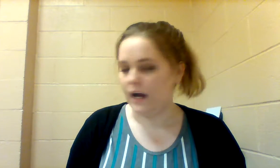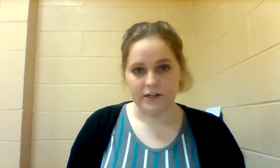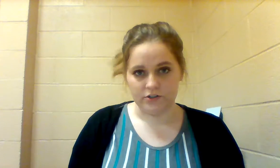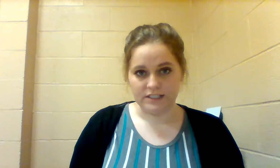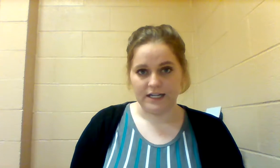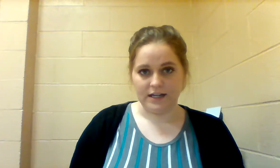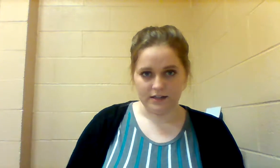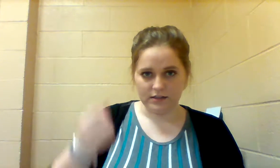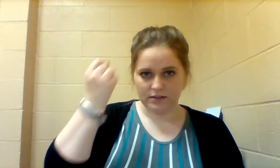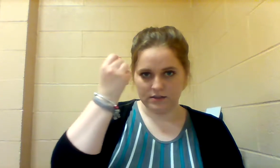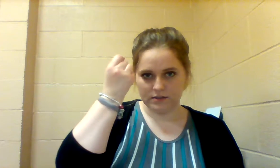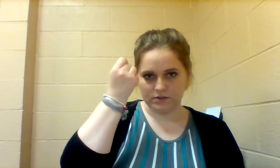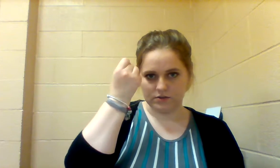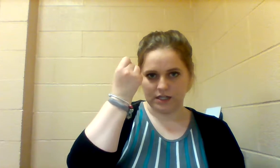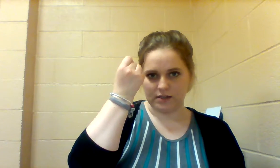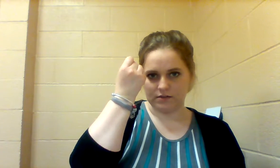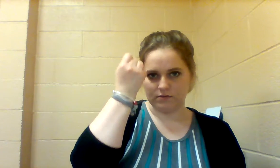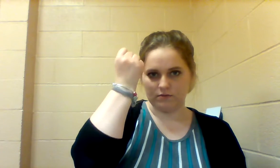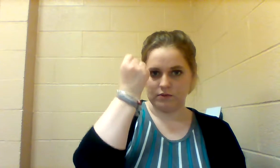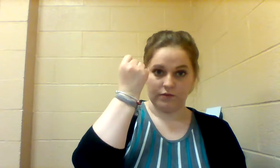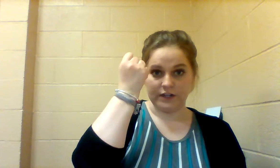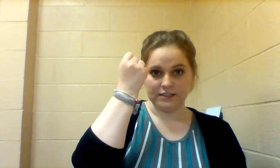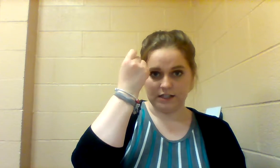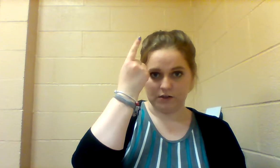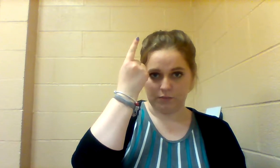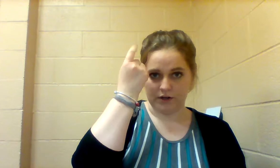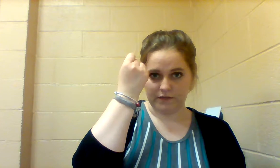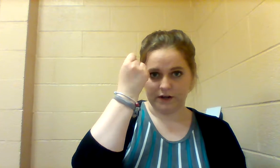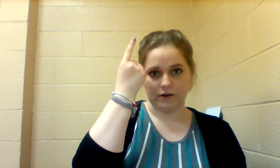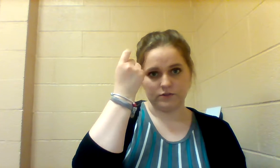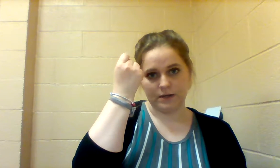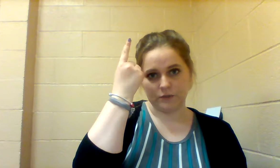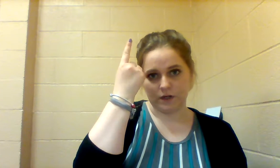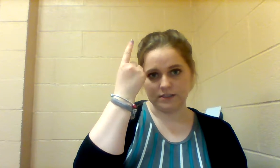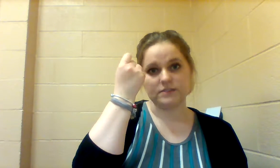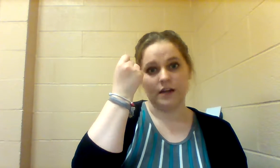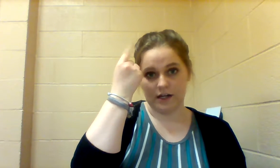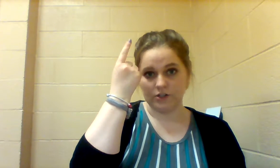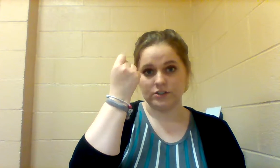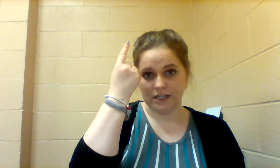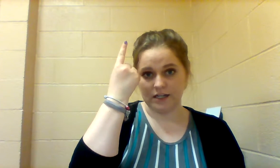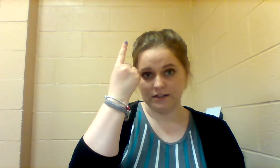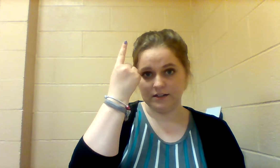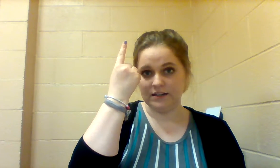UNDERSTAND so you take your fist and your pointer finger goes up twice UNDERSTAND